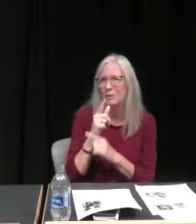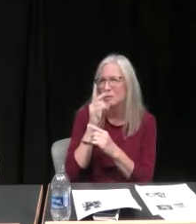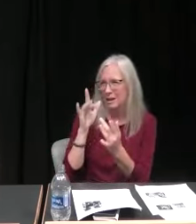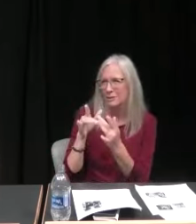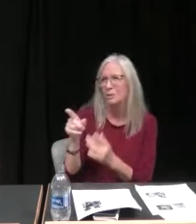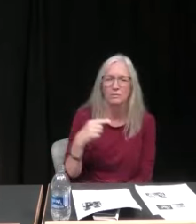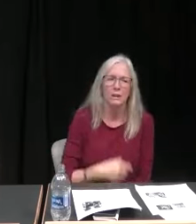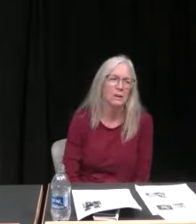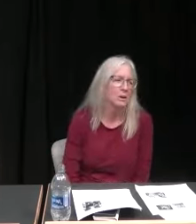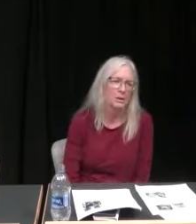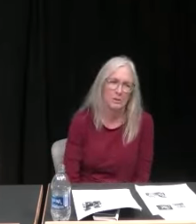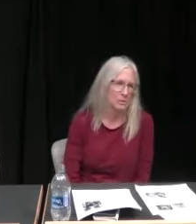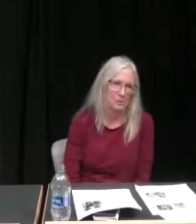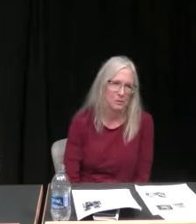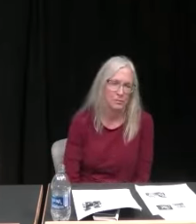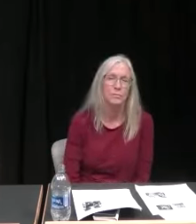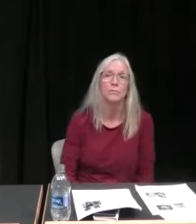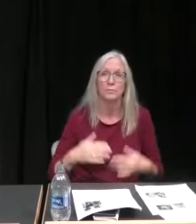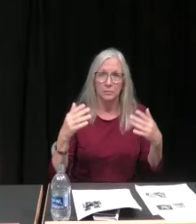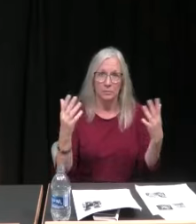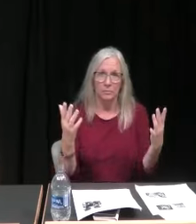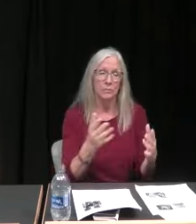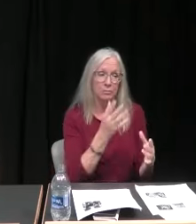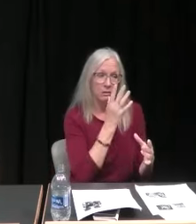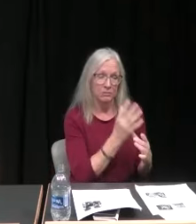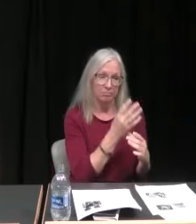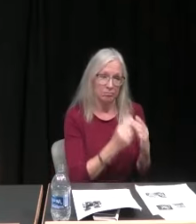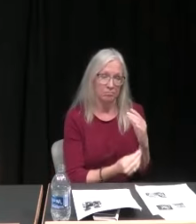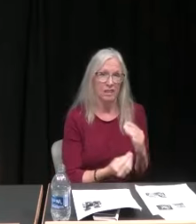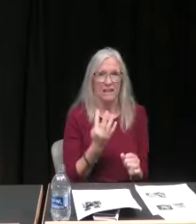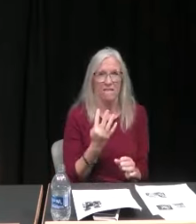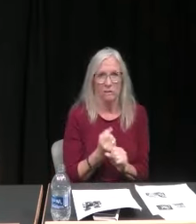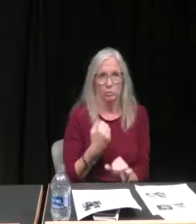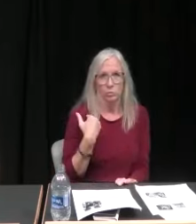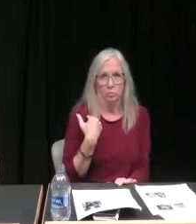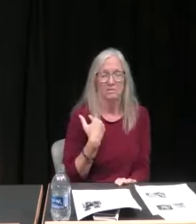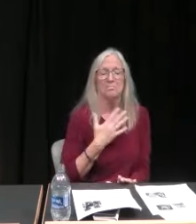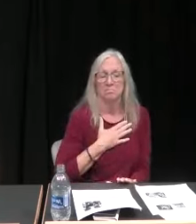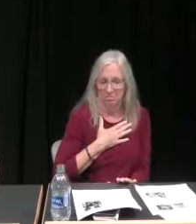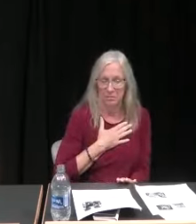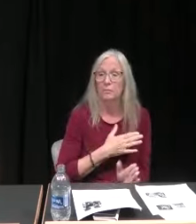when you die I feel like I'm going to be left out from my family and my sister I feel like my